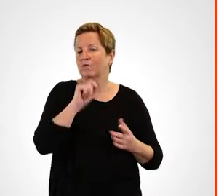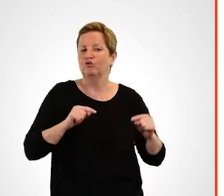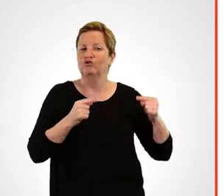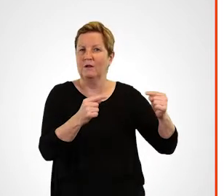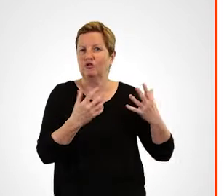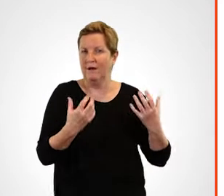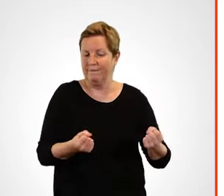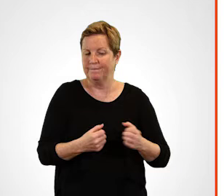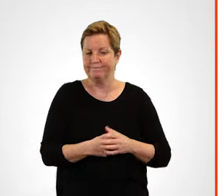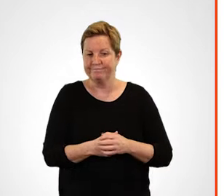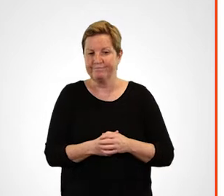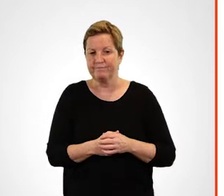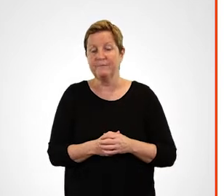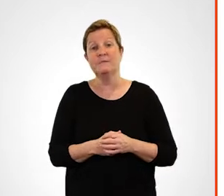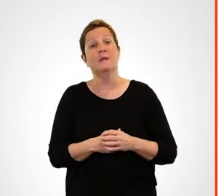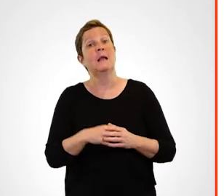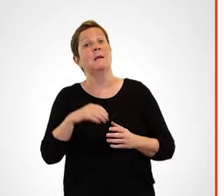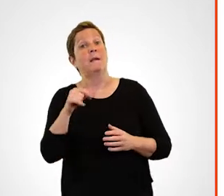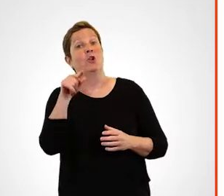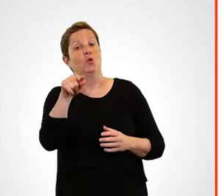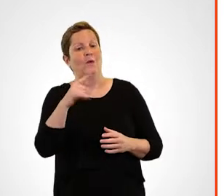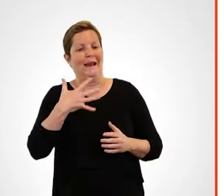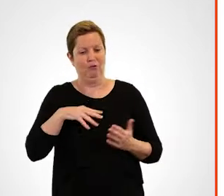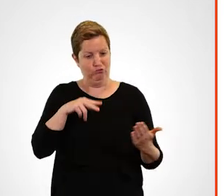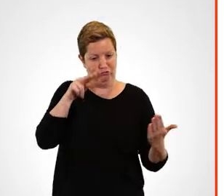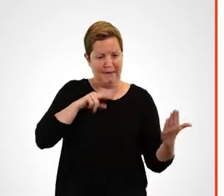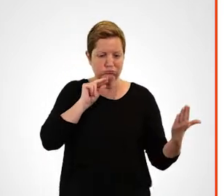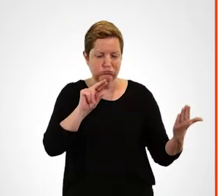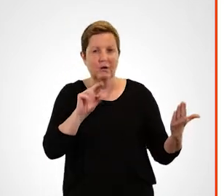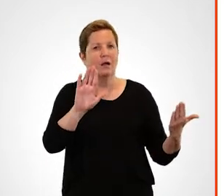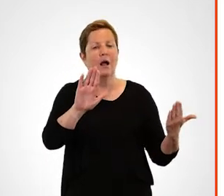One thing that's noticeable is that you may need to slow down.